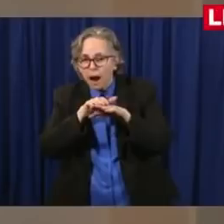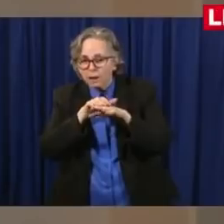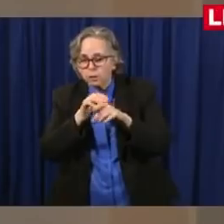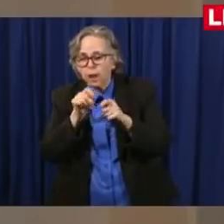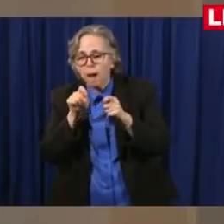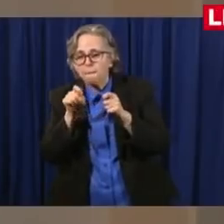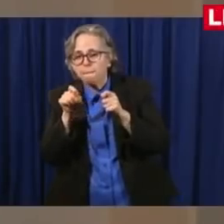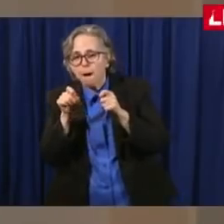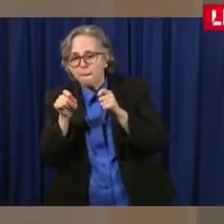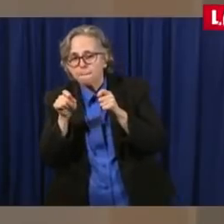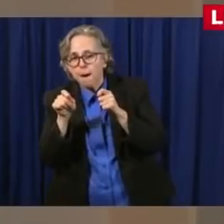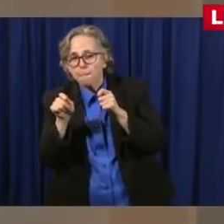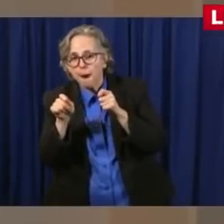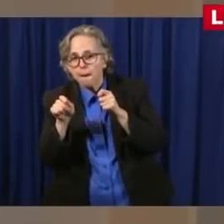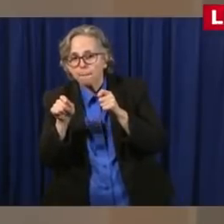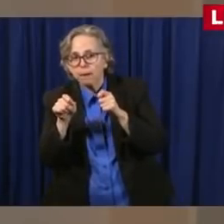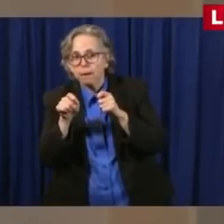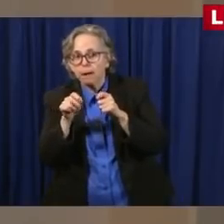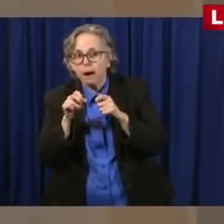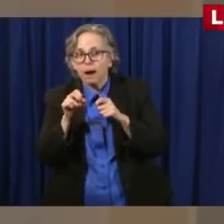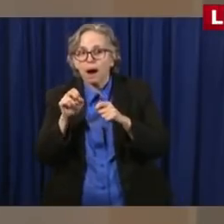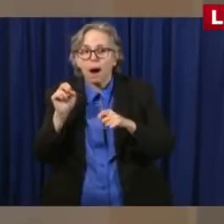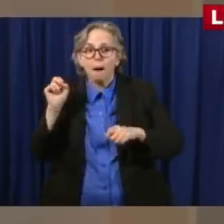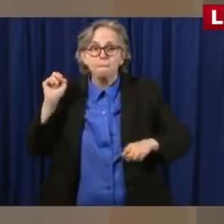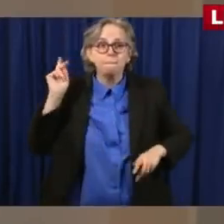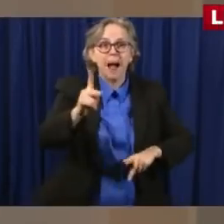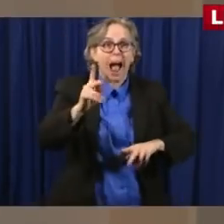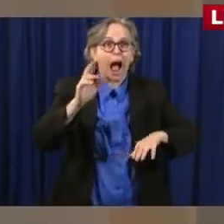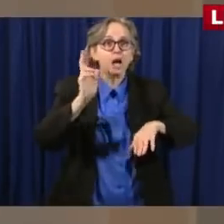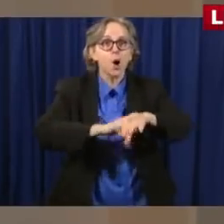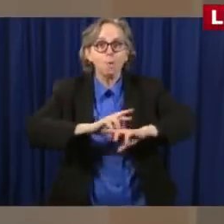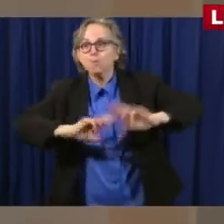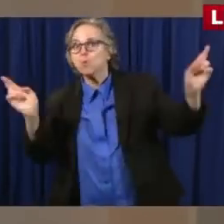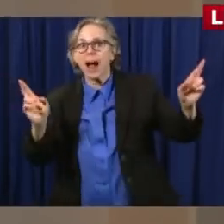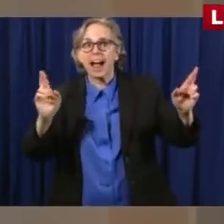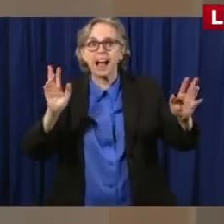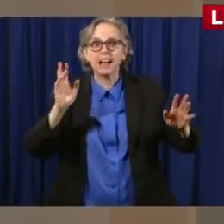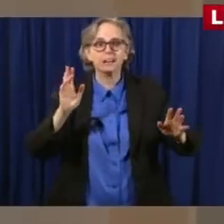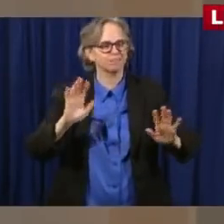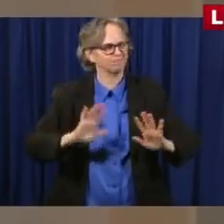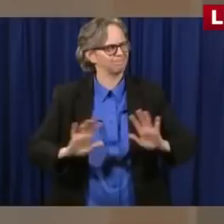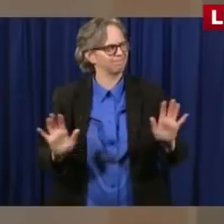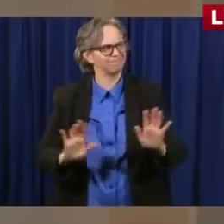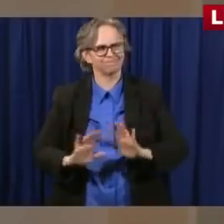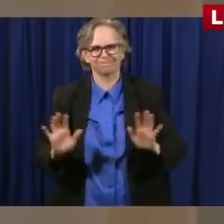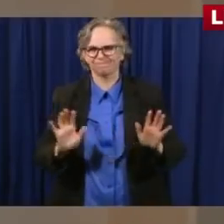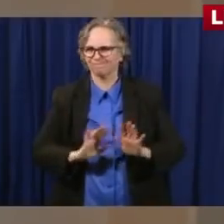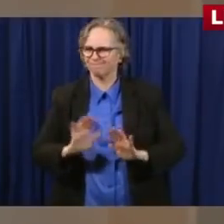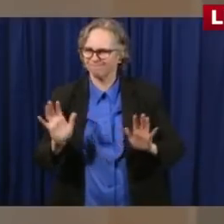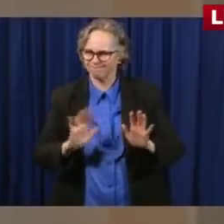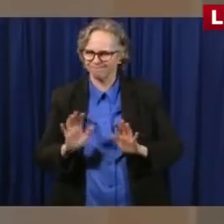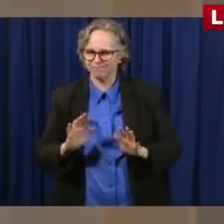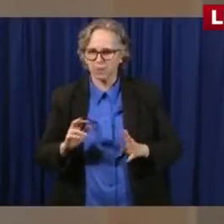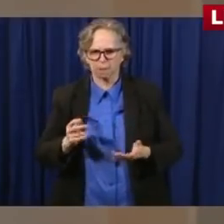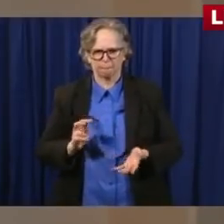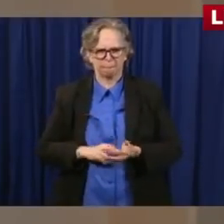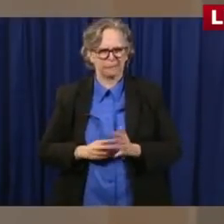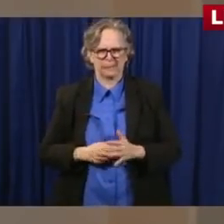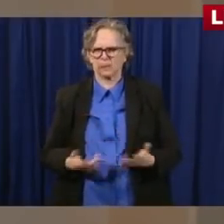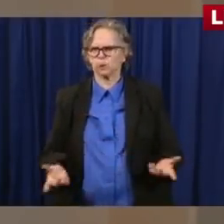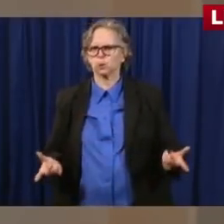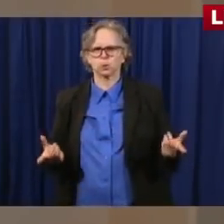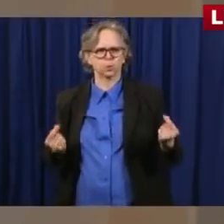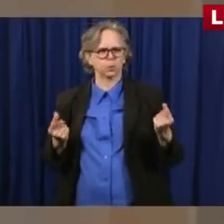YOU HAVE TO MAKE SURE YOU ARE GOING IN THE RIGHT DIRECTION.